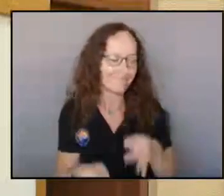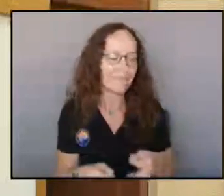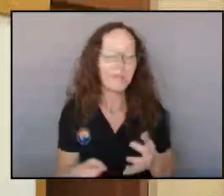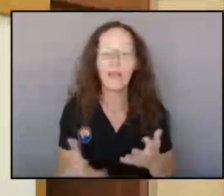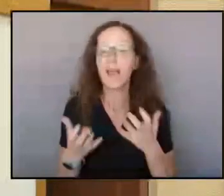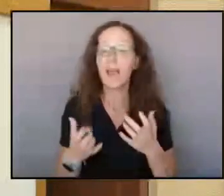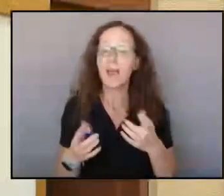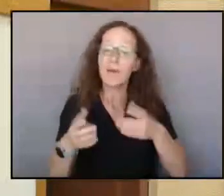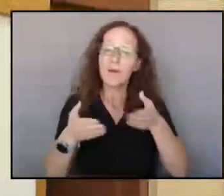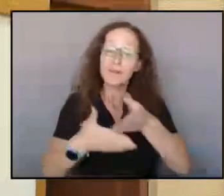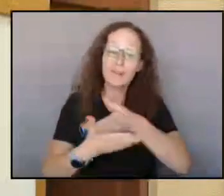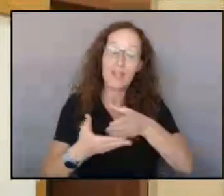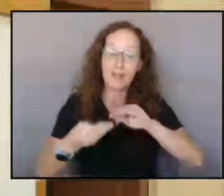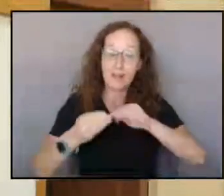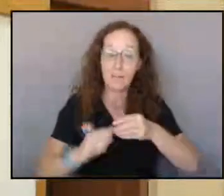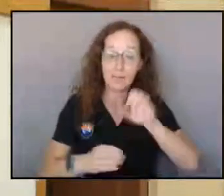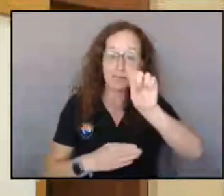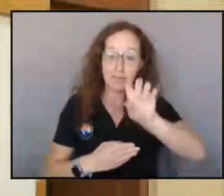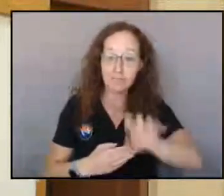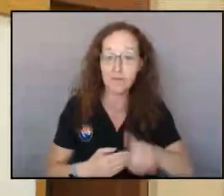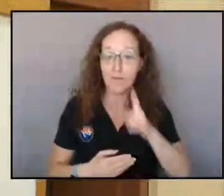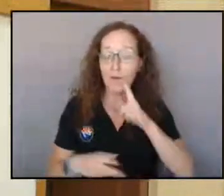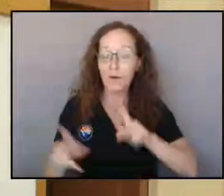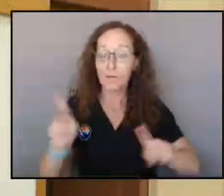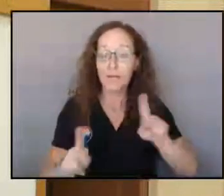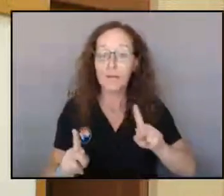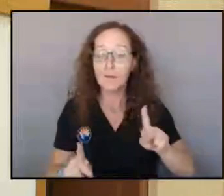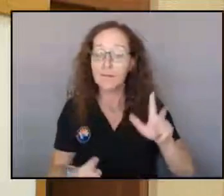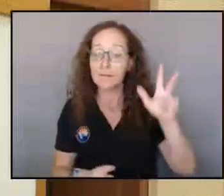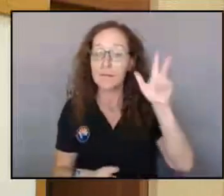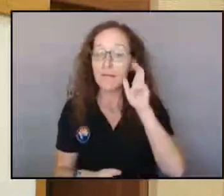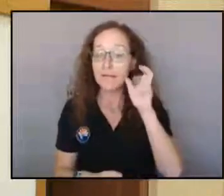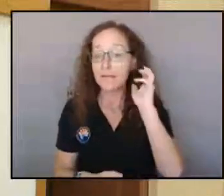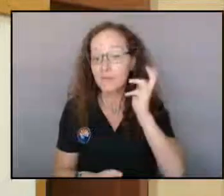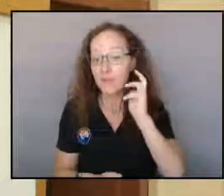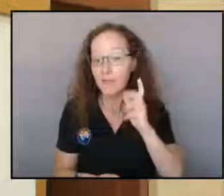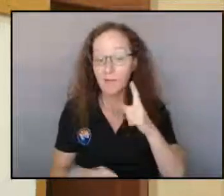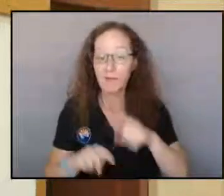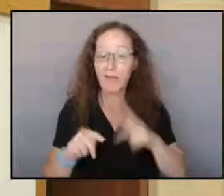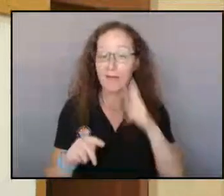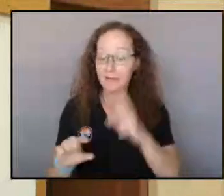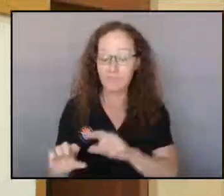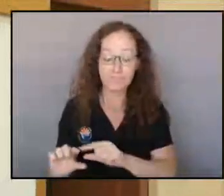LISTENING ON THE RADIO AND CAN'T SEE THE TICKER.